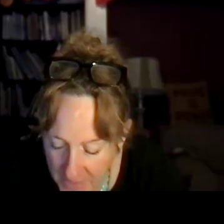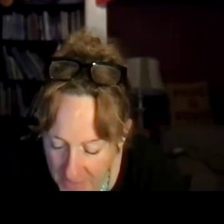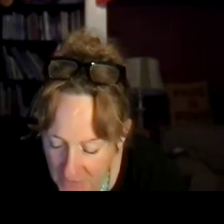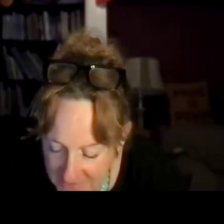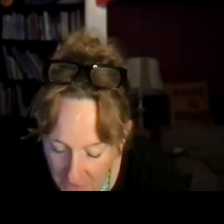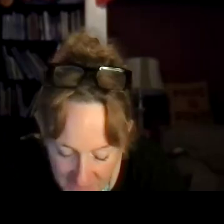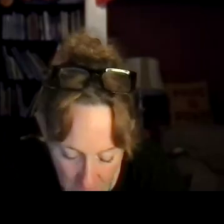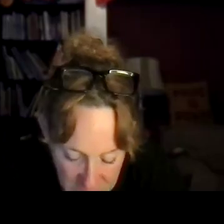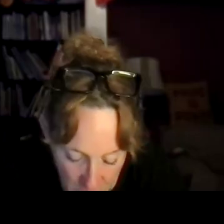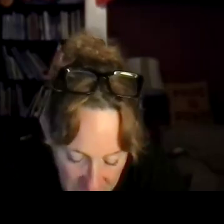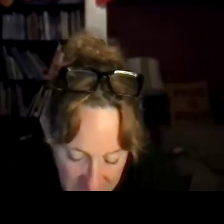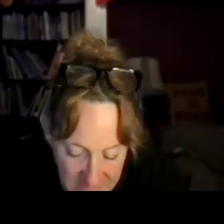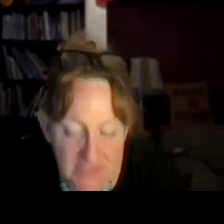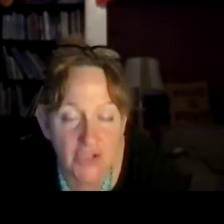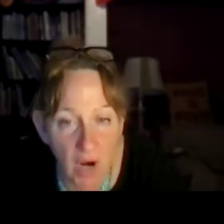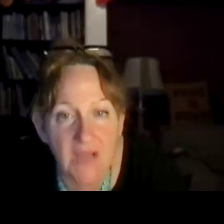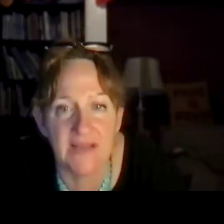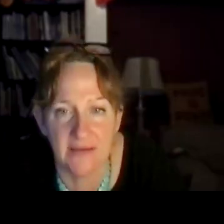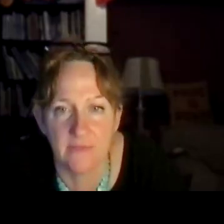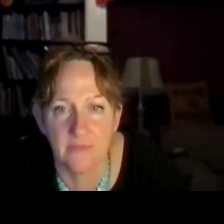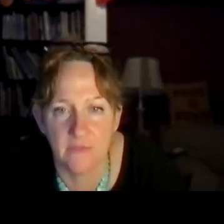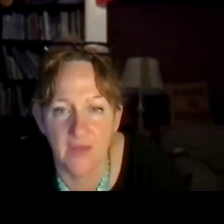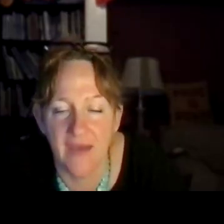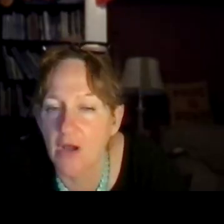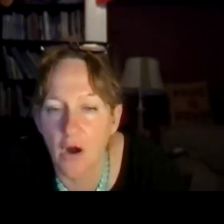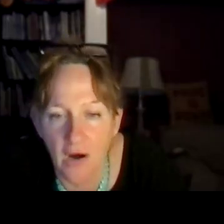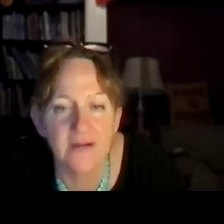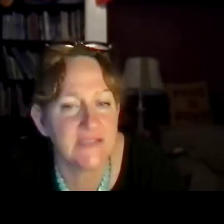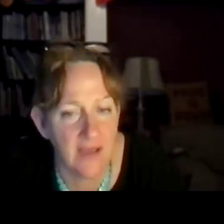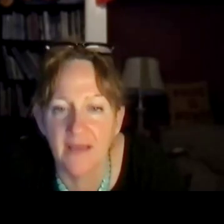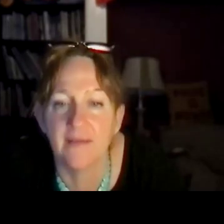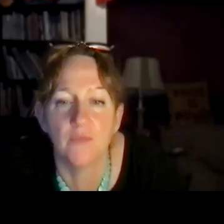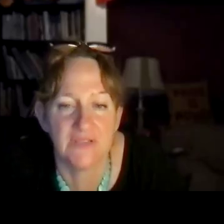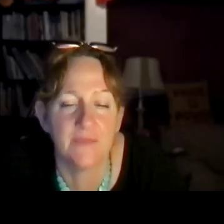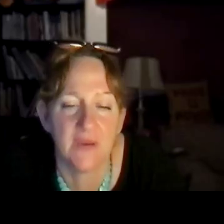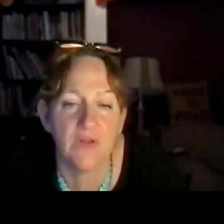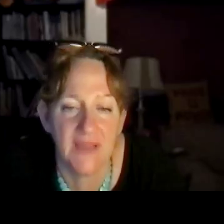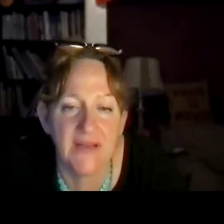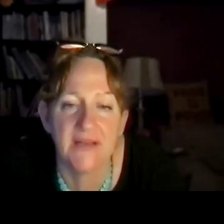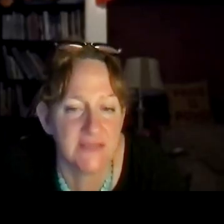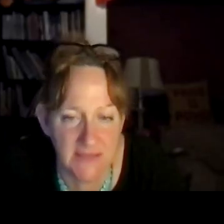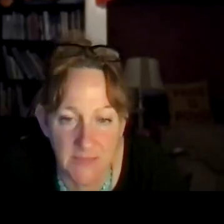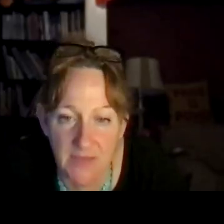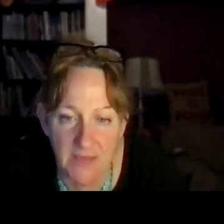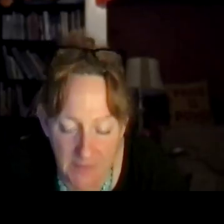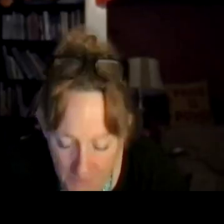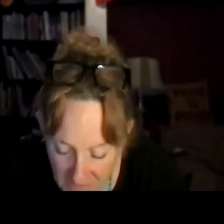Meriah: Yourself, that was really struggling. Meriah: having a hard time with something related to disability.